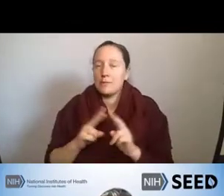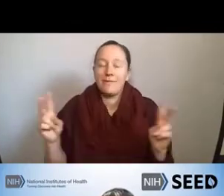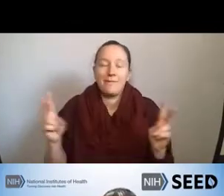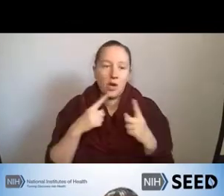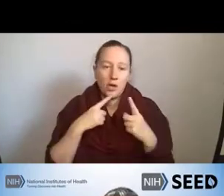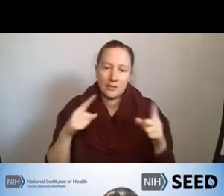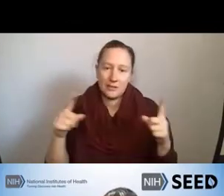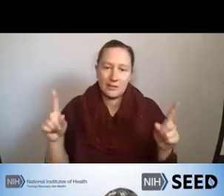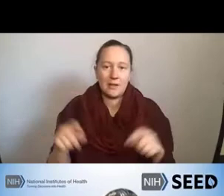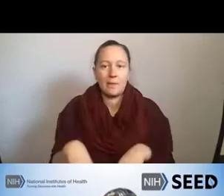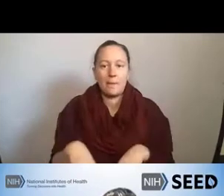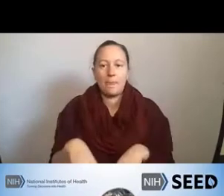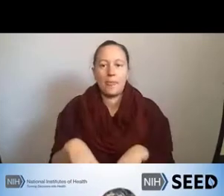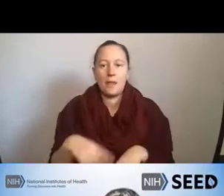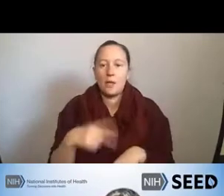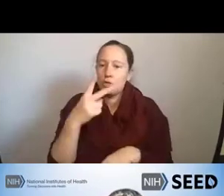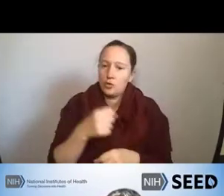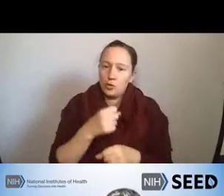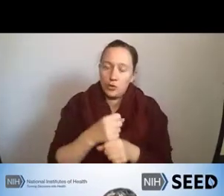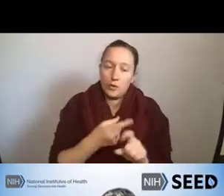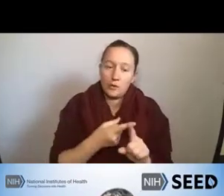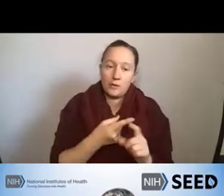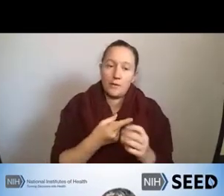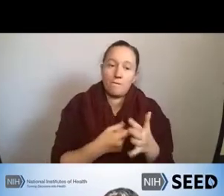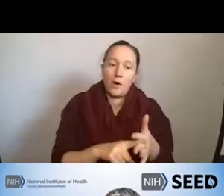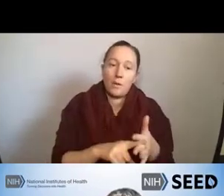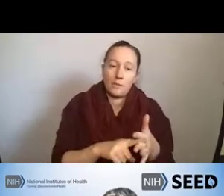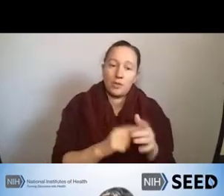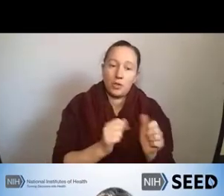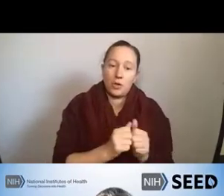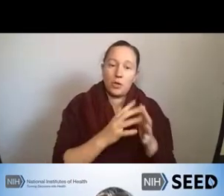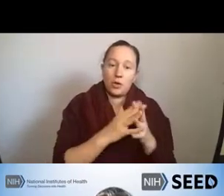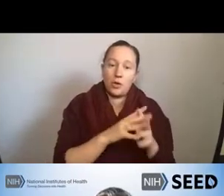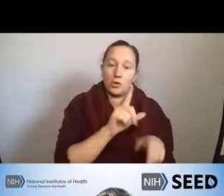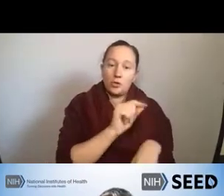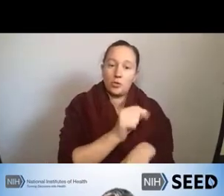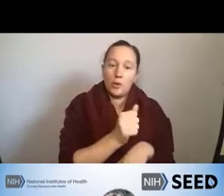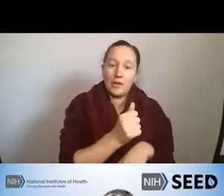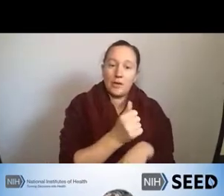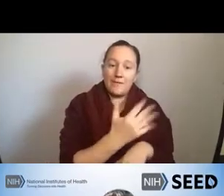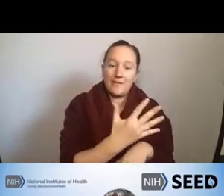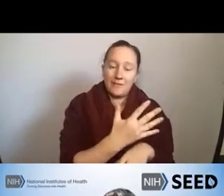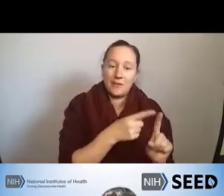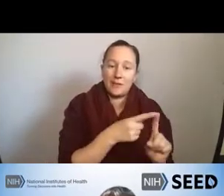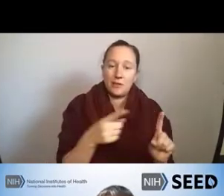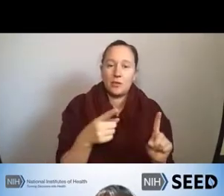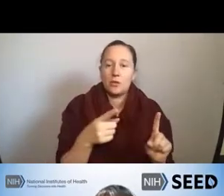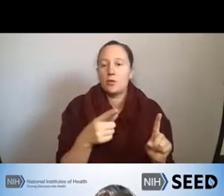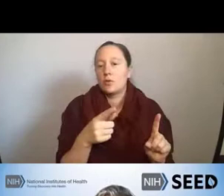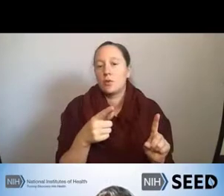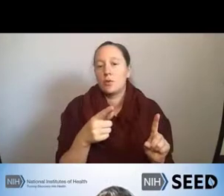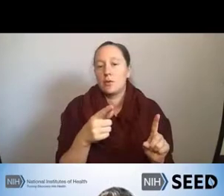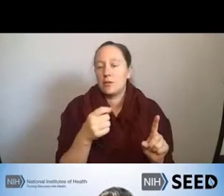even in 2 years from when the program was launched in 2015. There were a number of projects that were funded,